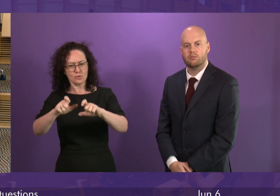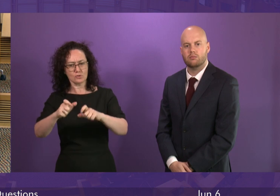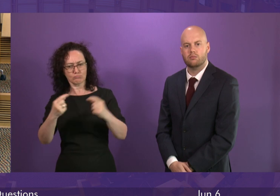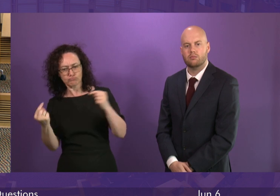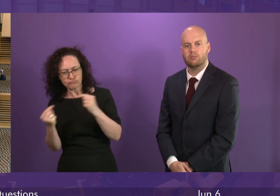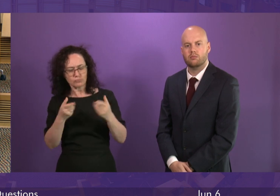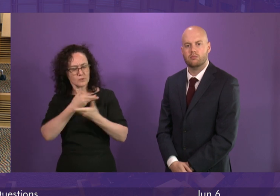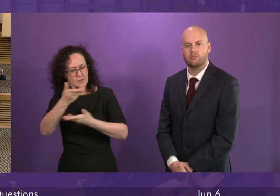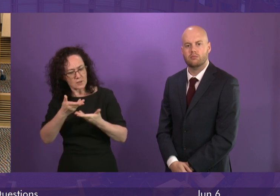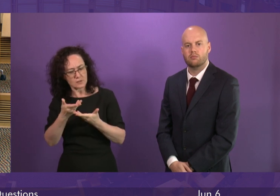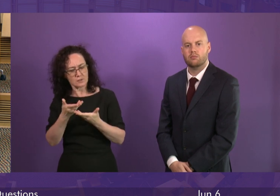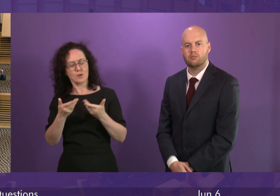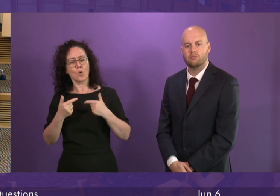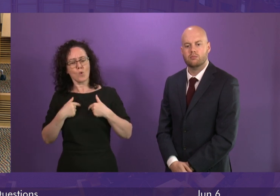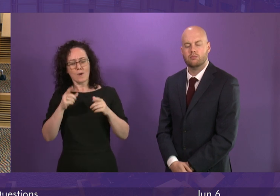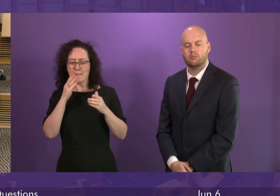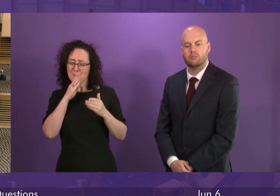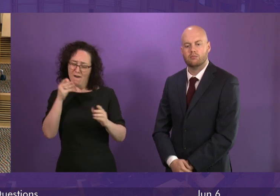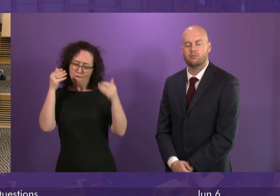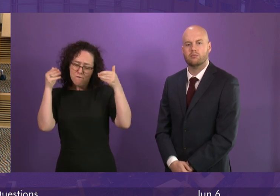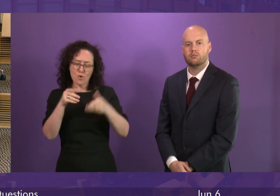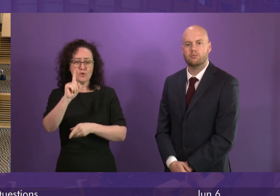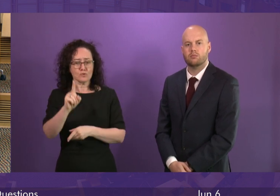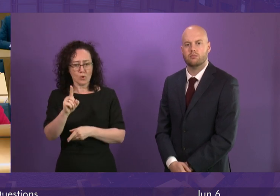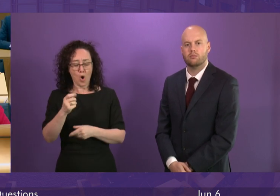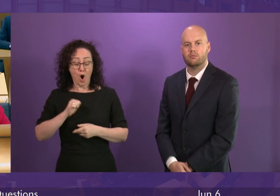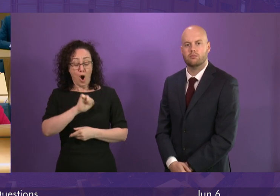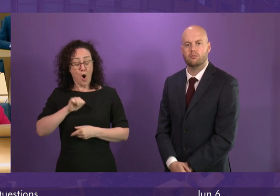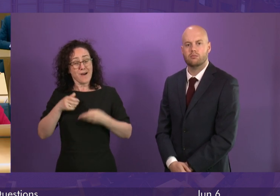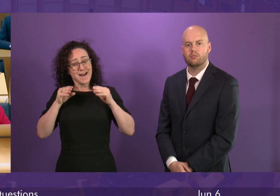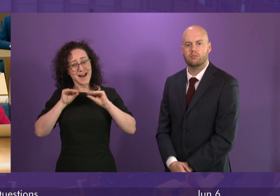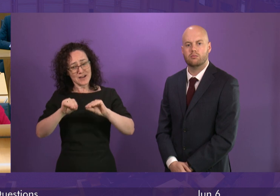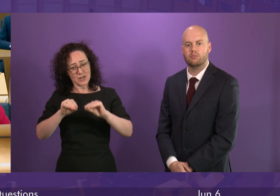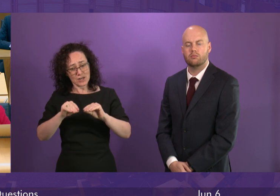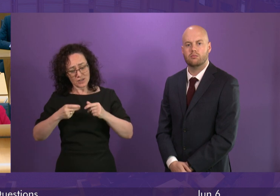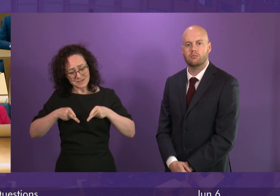making sure that our education system delivers the best outcomes possible for the young people